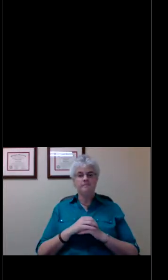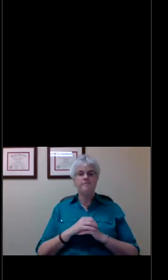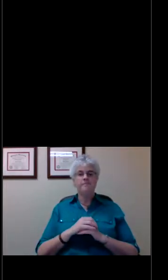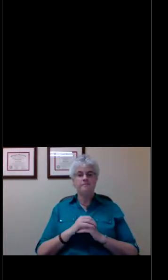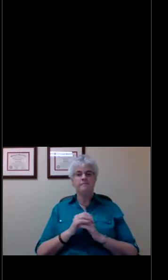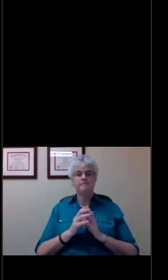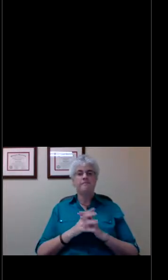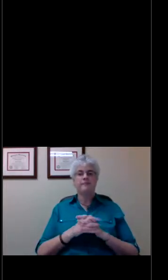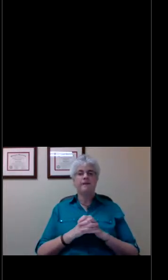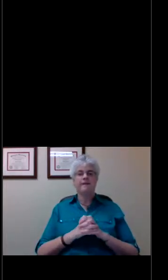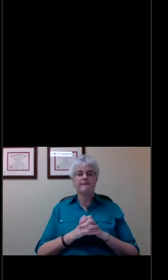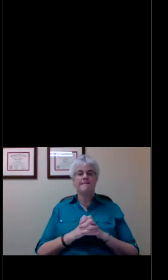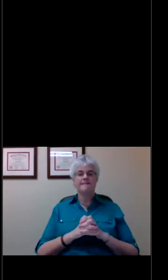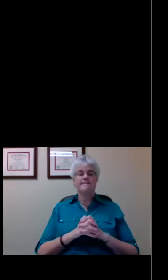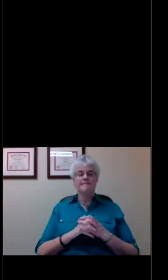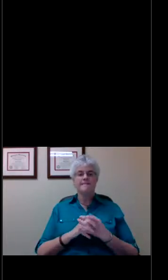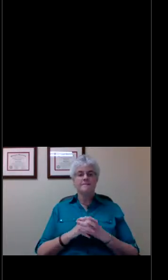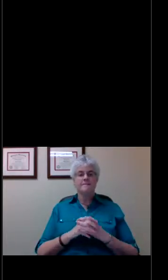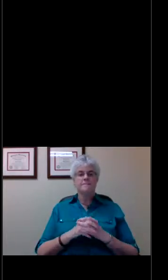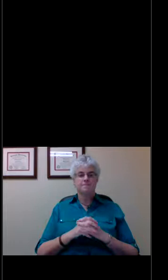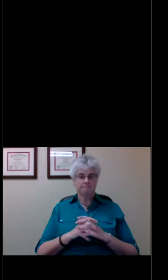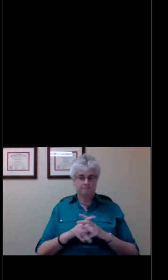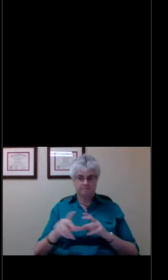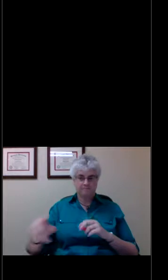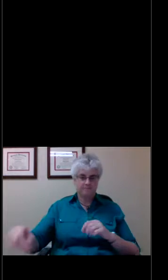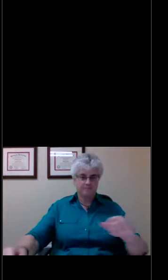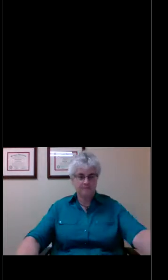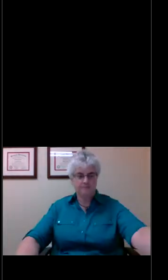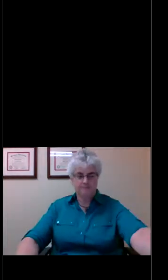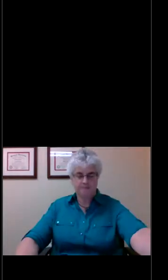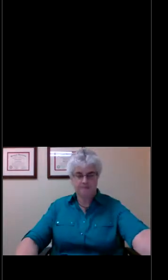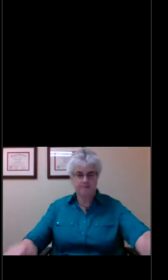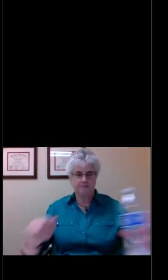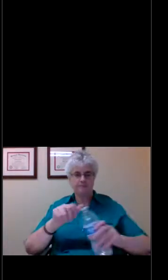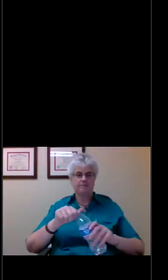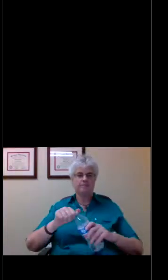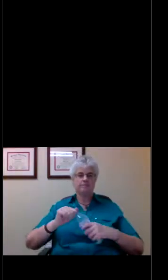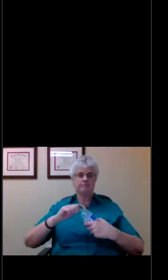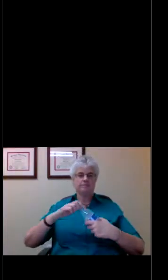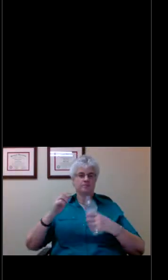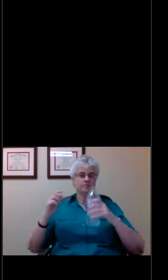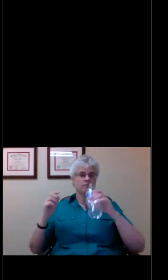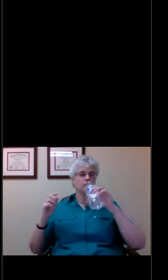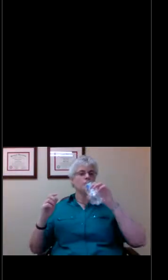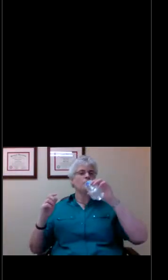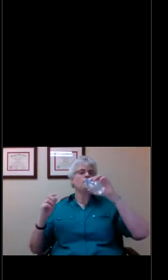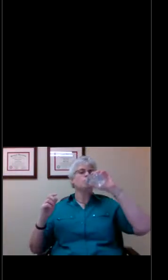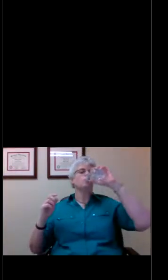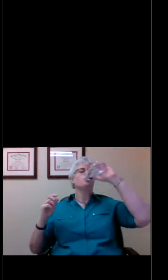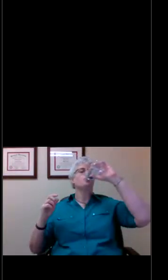the people on the line said that it's "a person with some residual hearing and